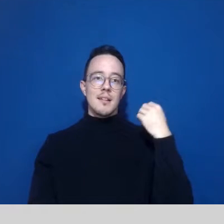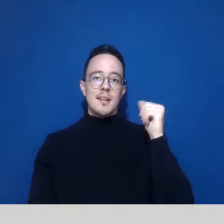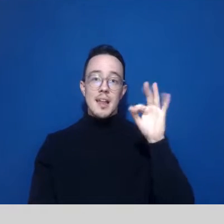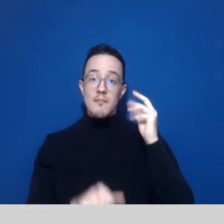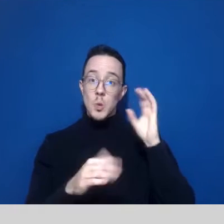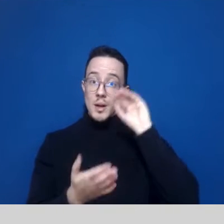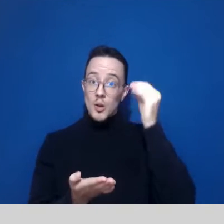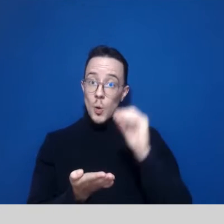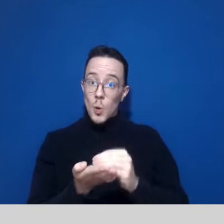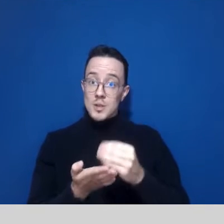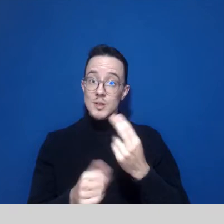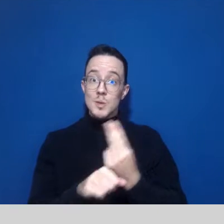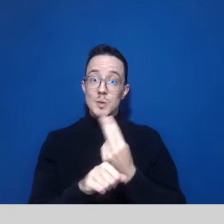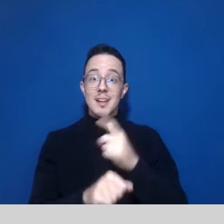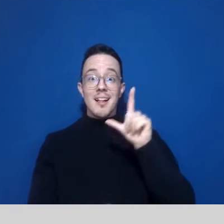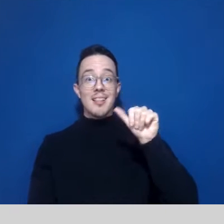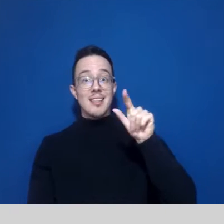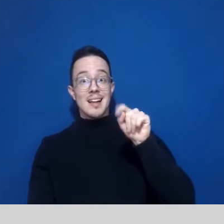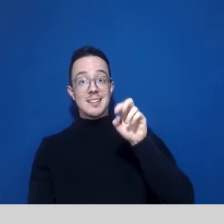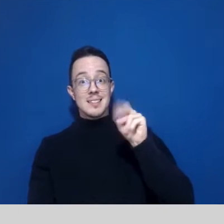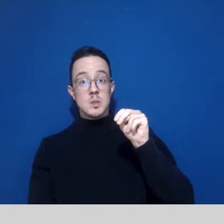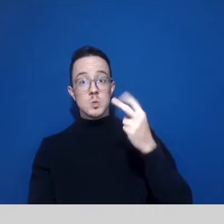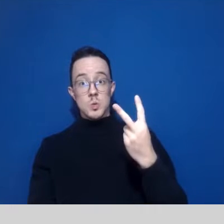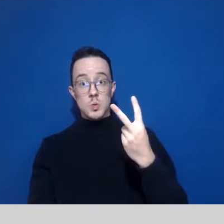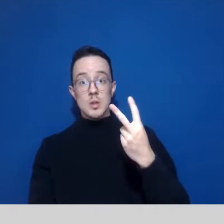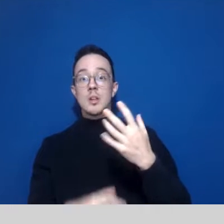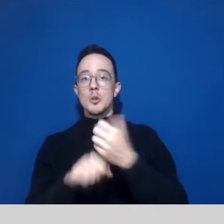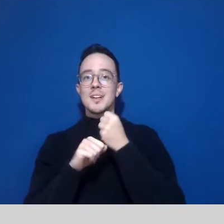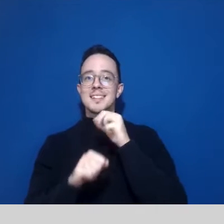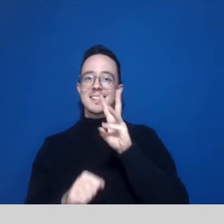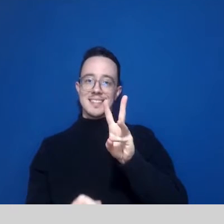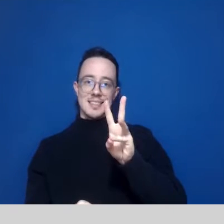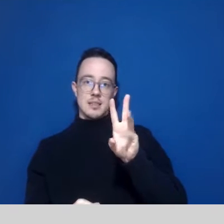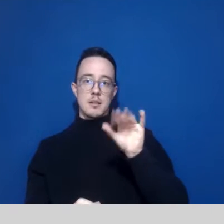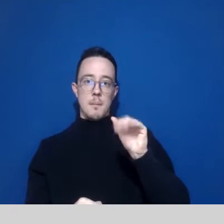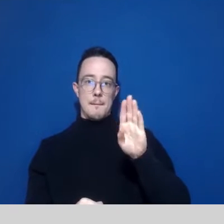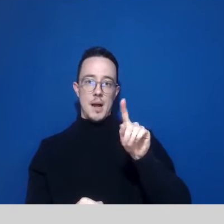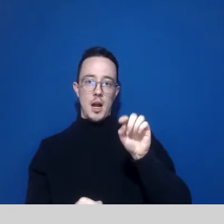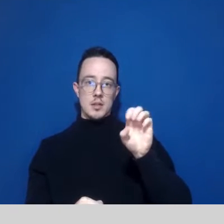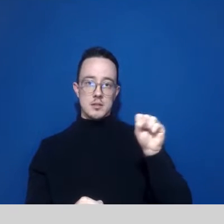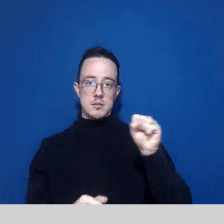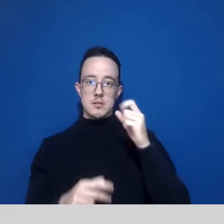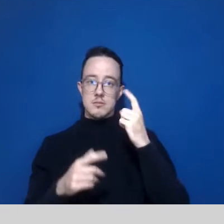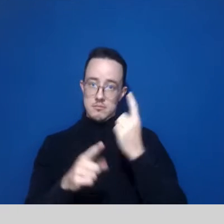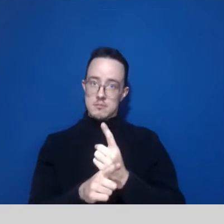If you take my last name and you encoded using Latin-2, you will get six bytes correctly.